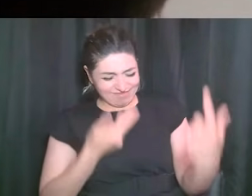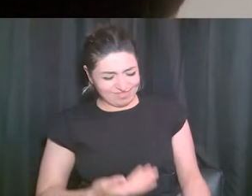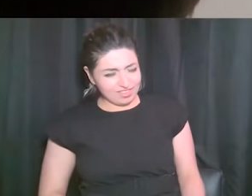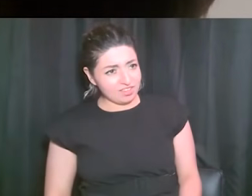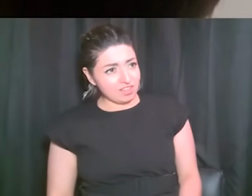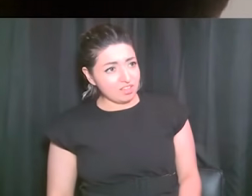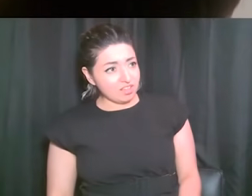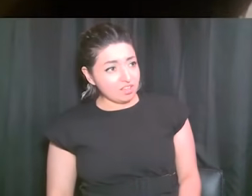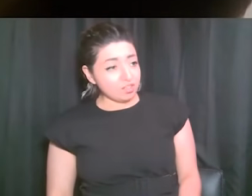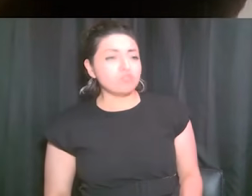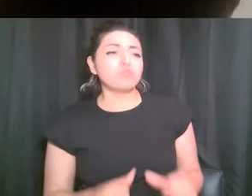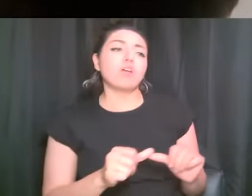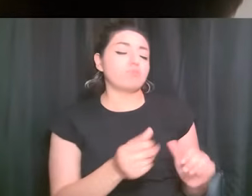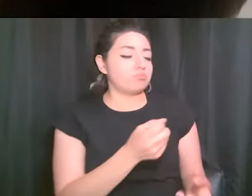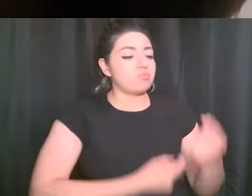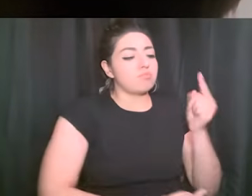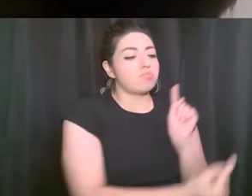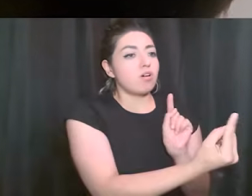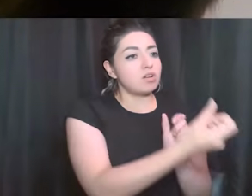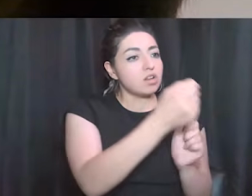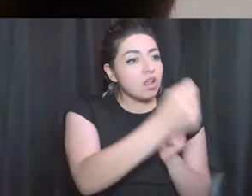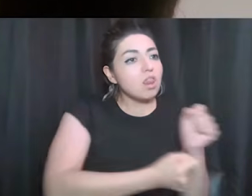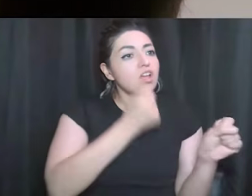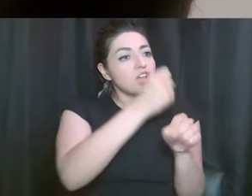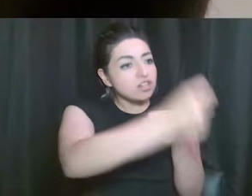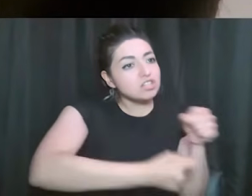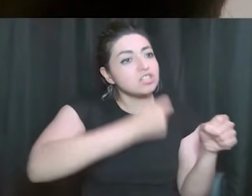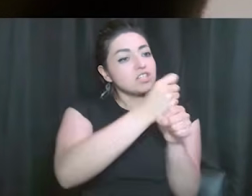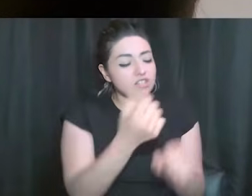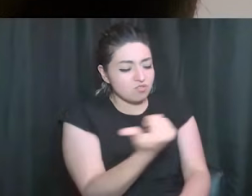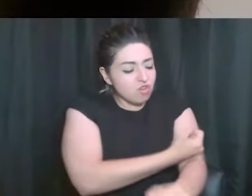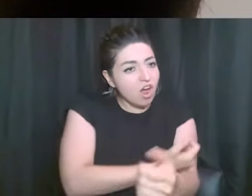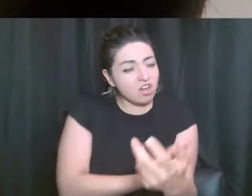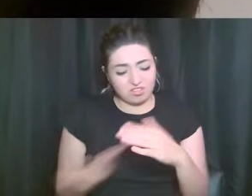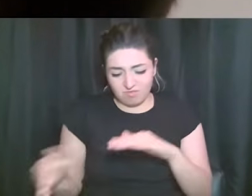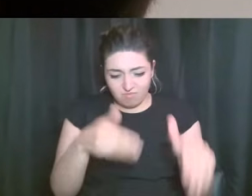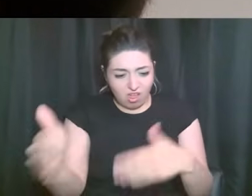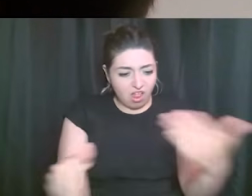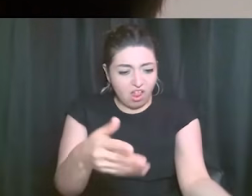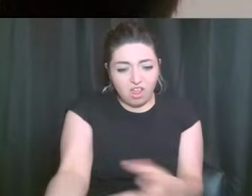You don't know the first thing about me. Try spending years seeing bodies and drugs